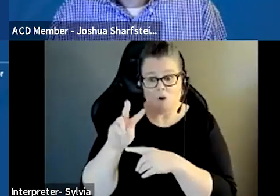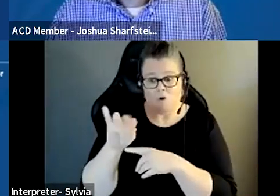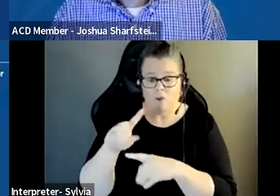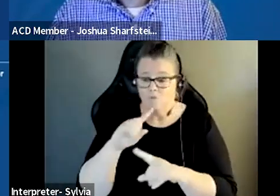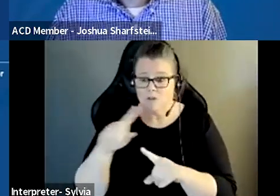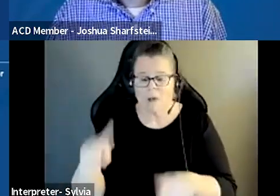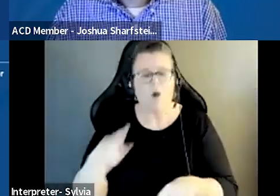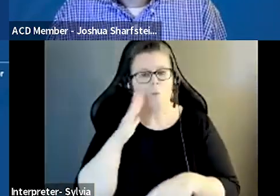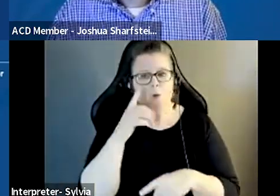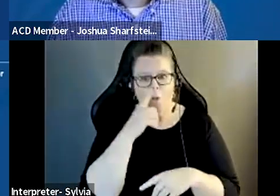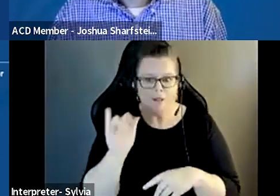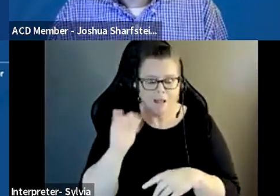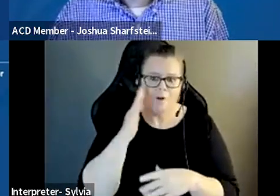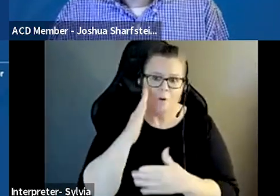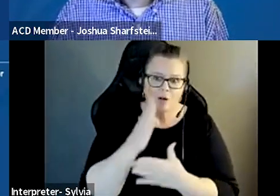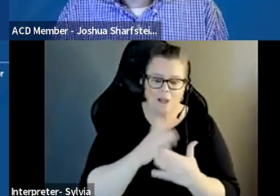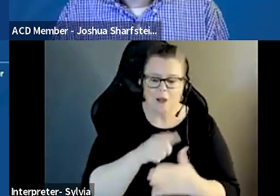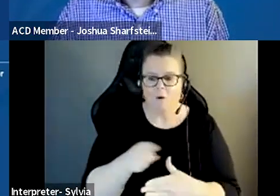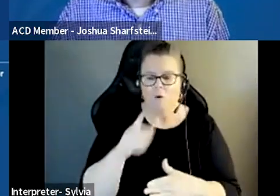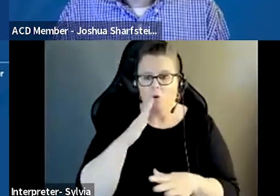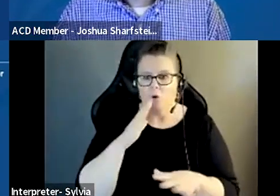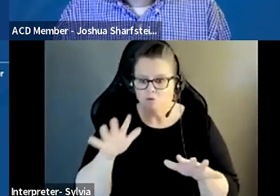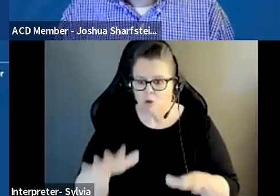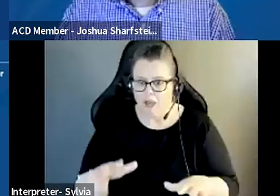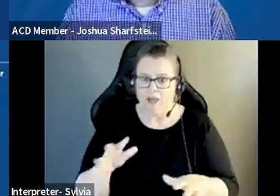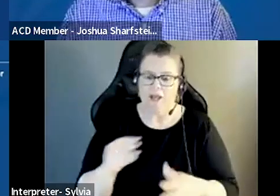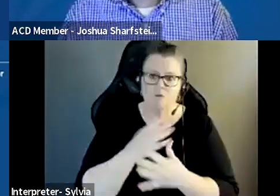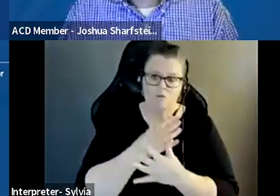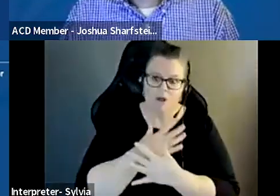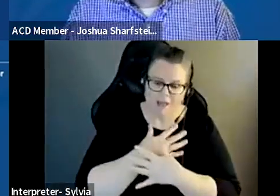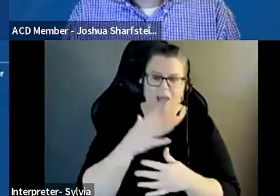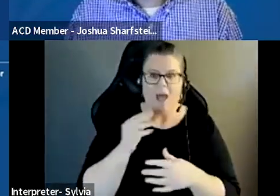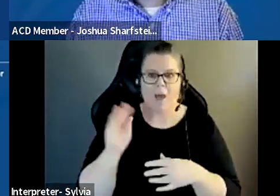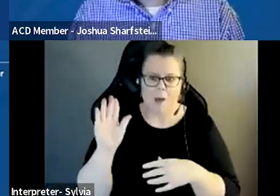and relaxation and get back to all the other things that the agency has to be working on as well?